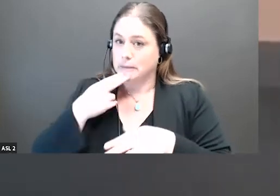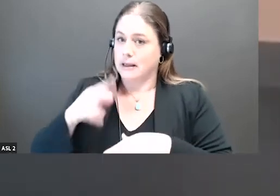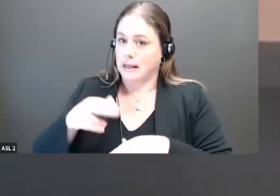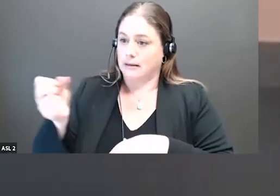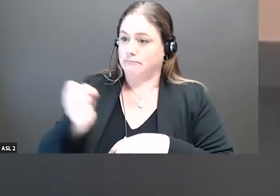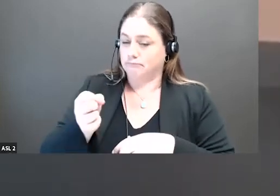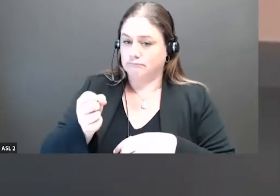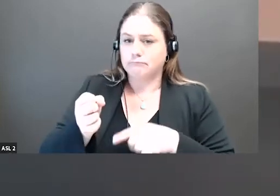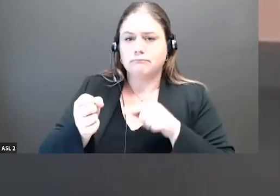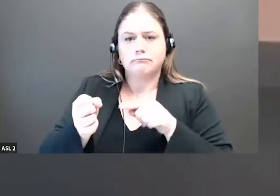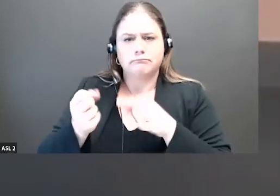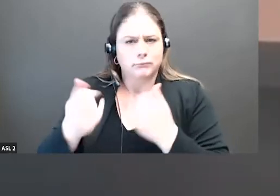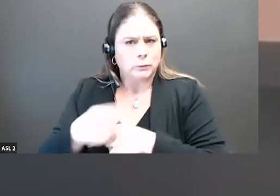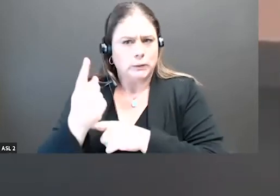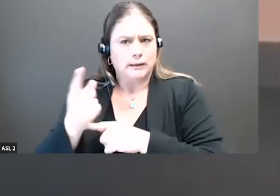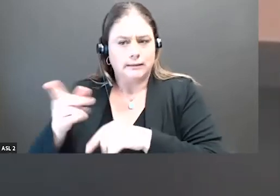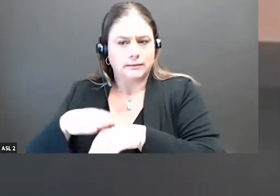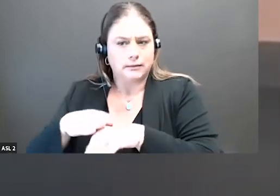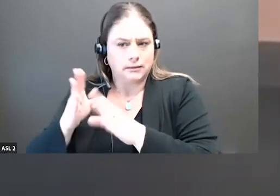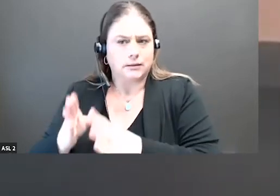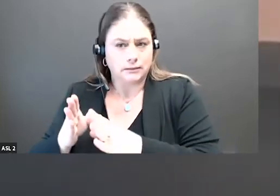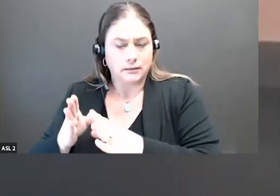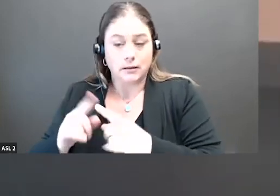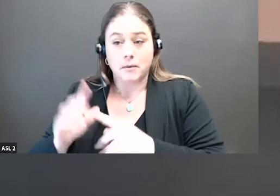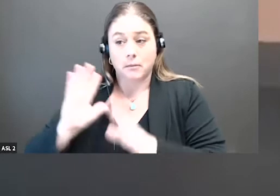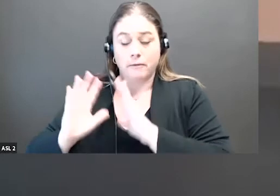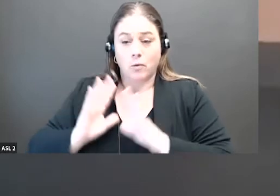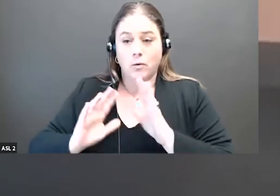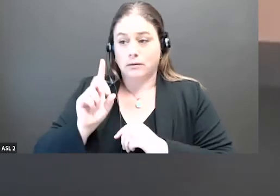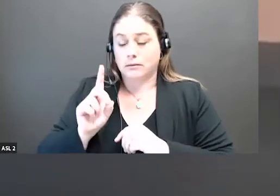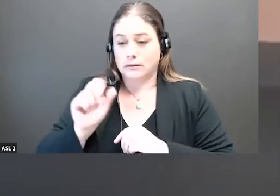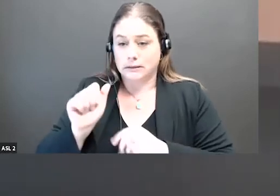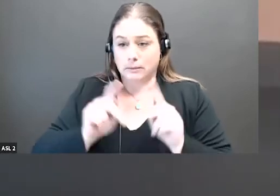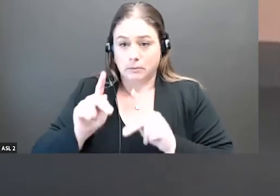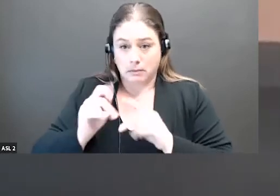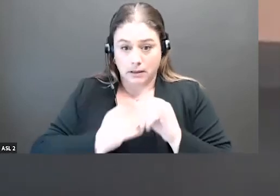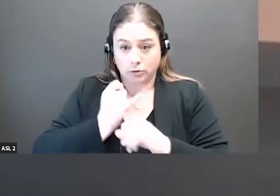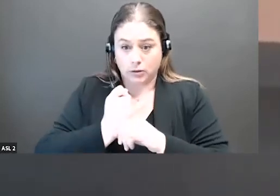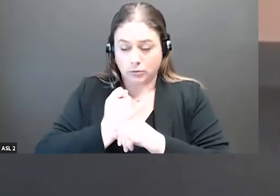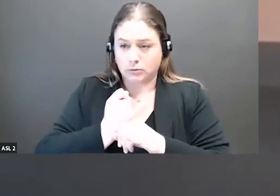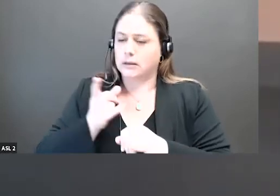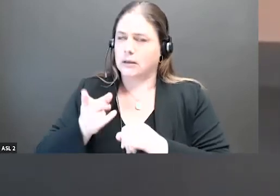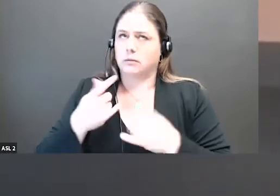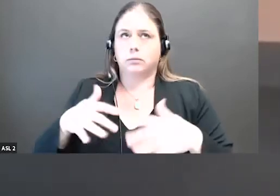when he was with Disabled People's International, he played a crucial role for Canada in the initial